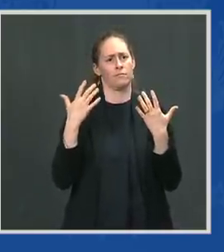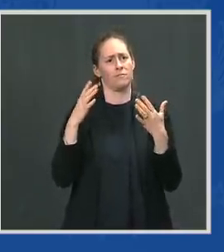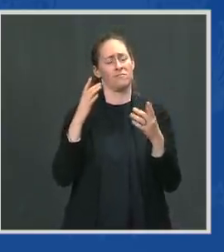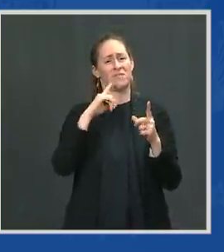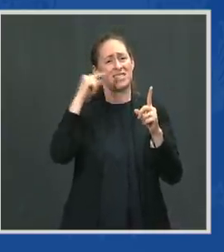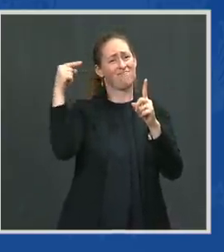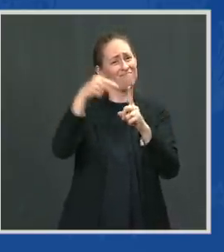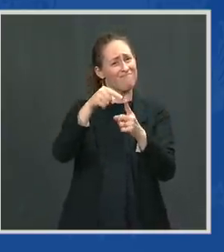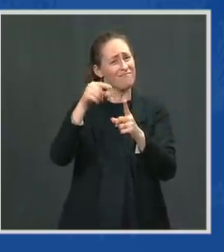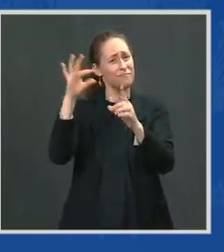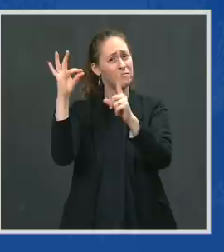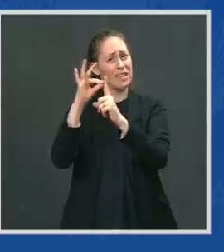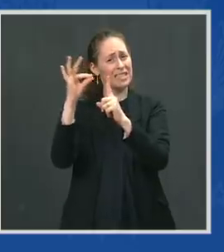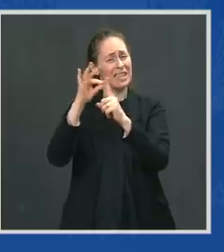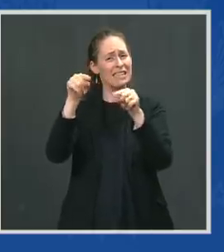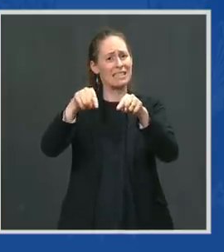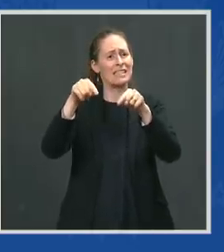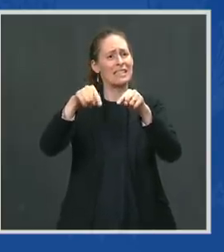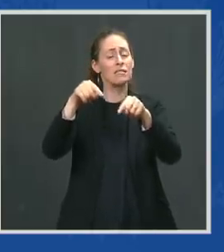as well as Russia, China, India, and Turkey.